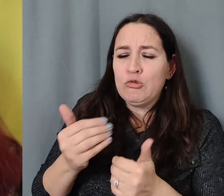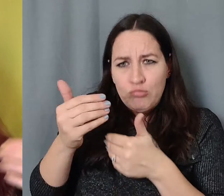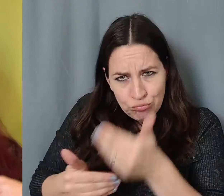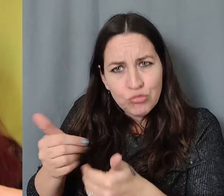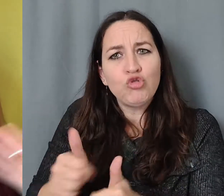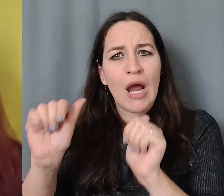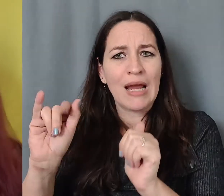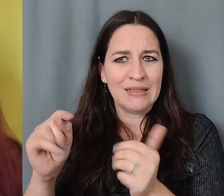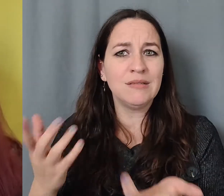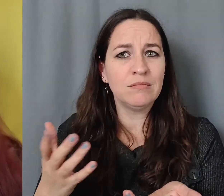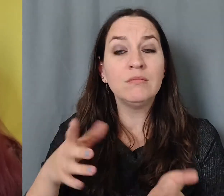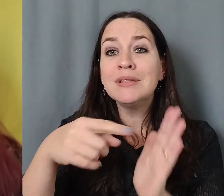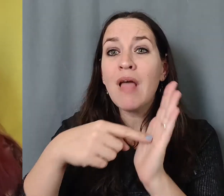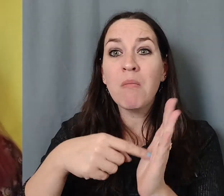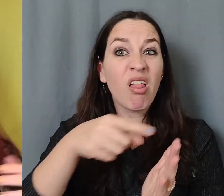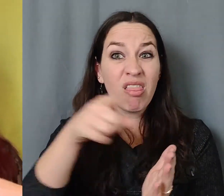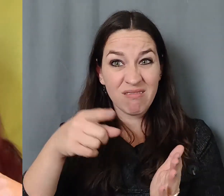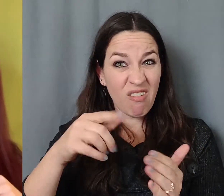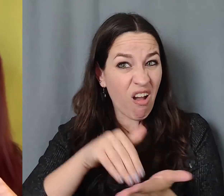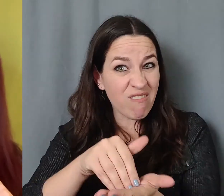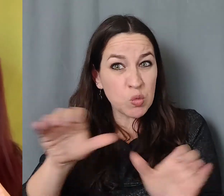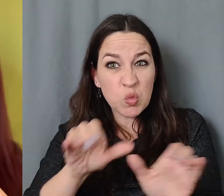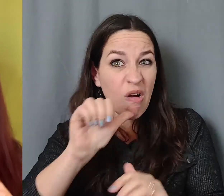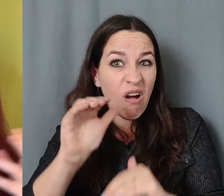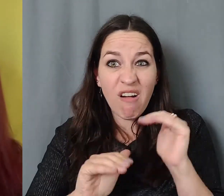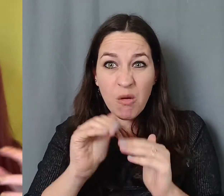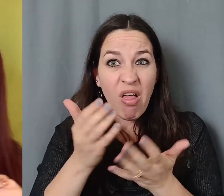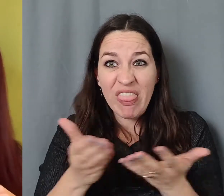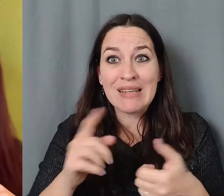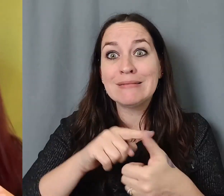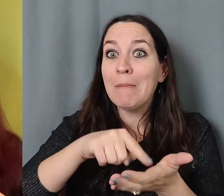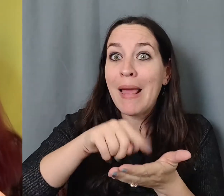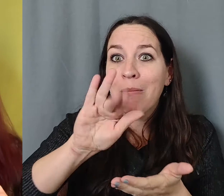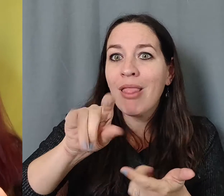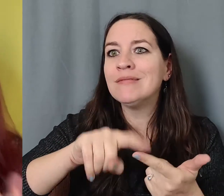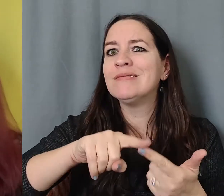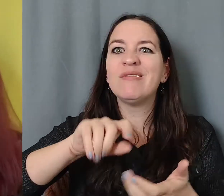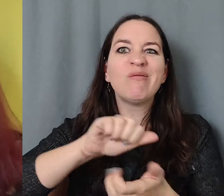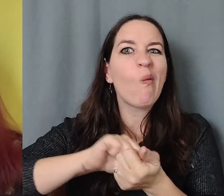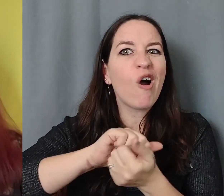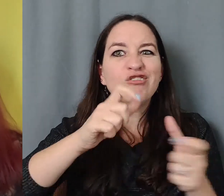the time. Probably you don't really like doing dishes or probably you don't really like paying bills or doing other things, but you do them and they're not